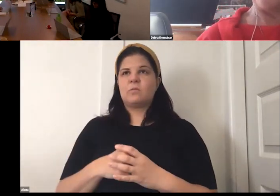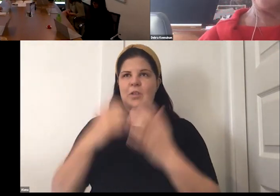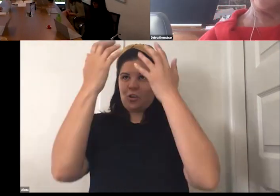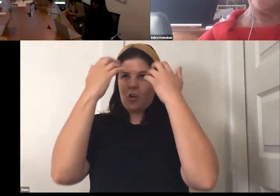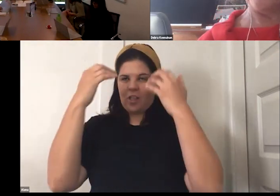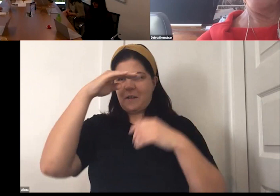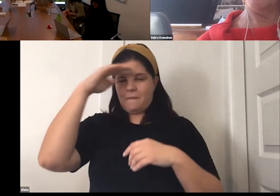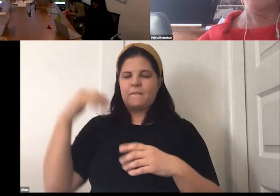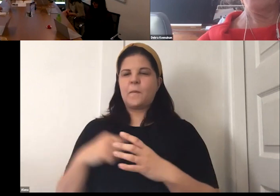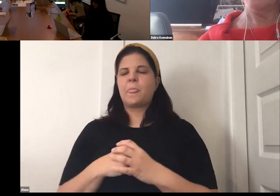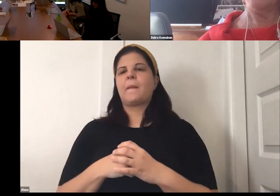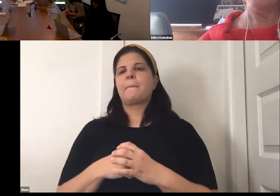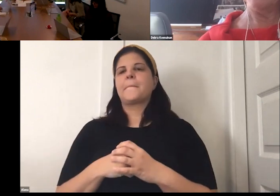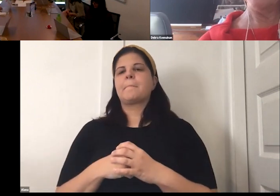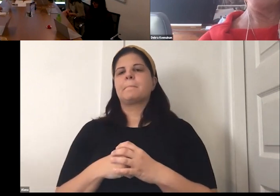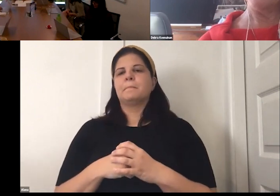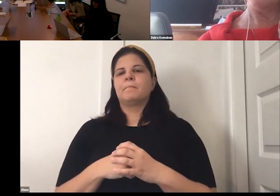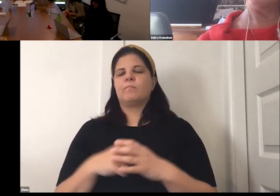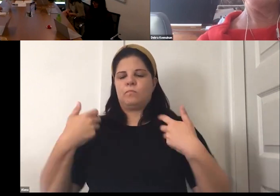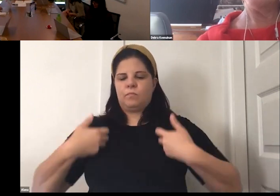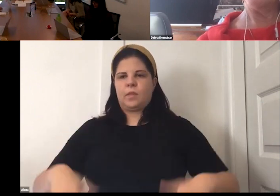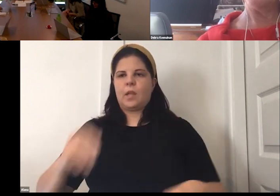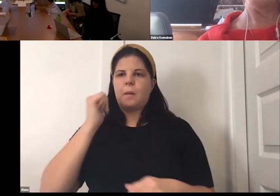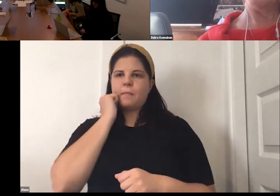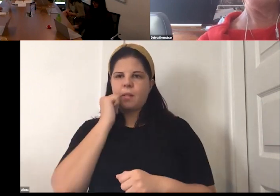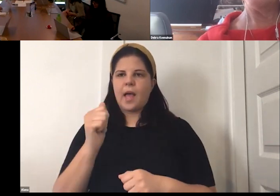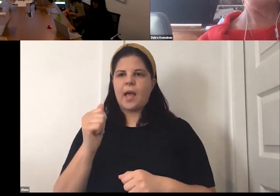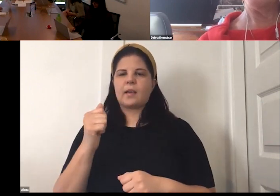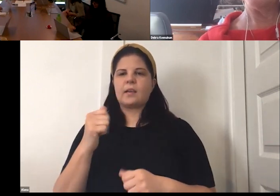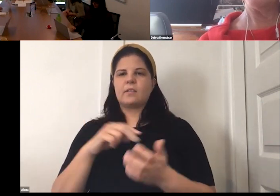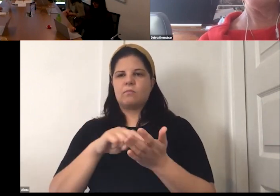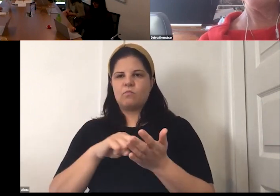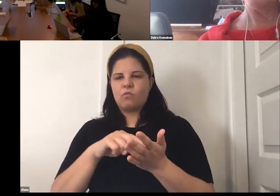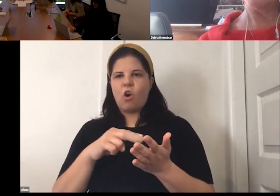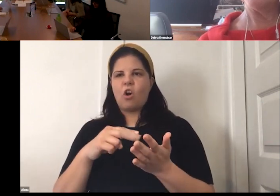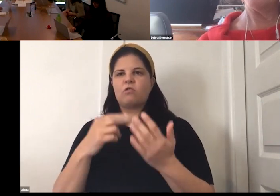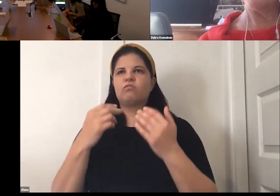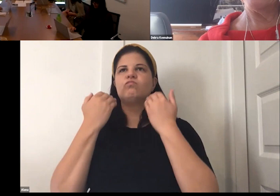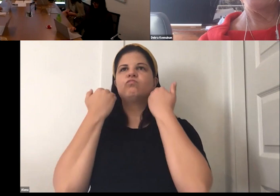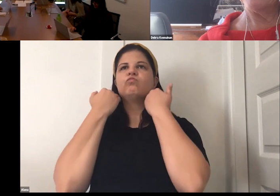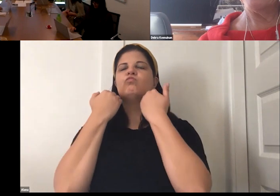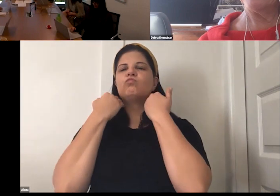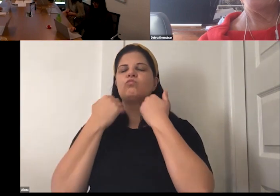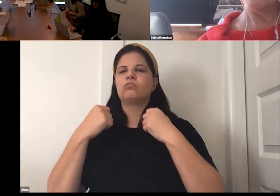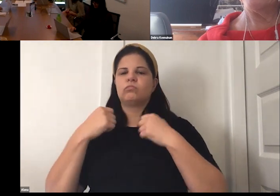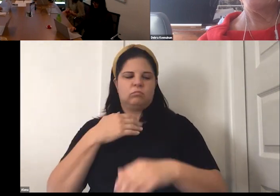I'm wearing a black dress with a maroon turtle neck underneath because like Lina said it